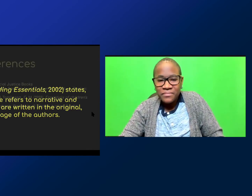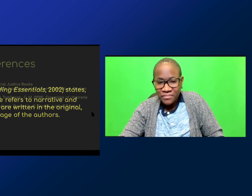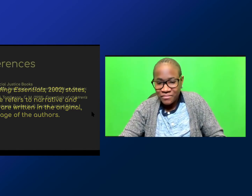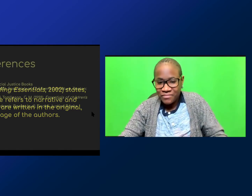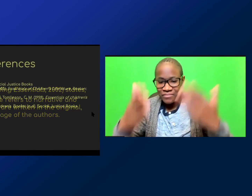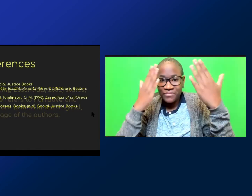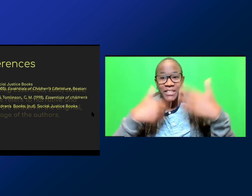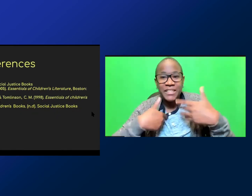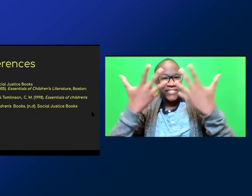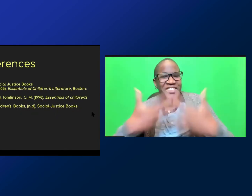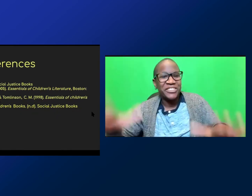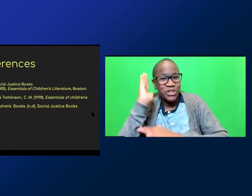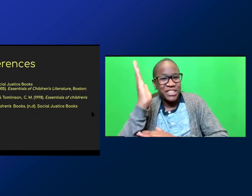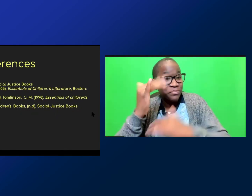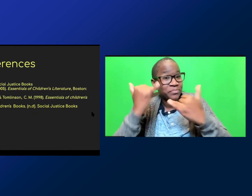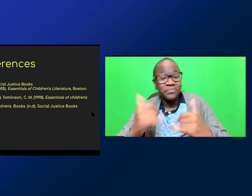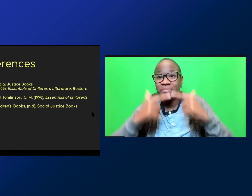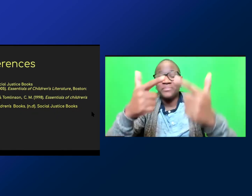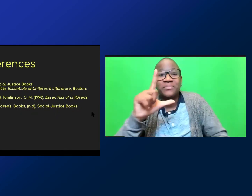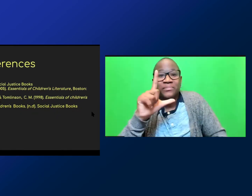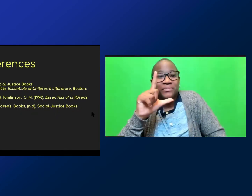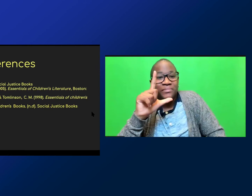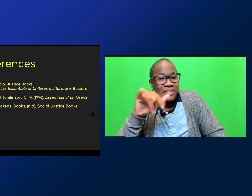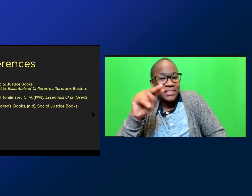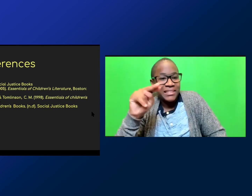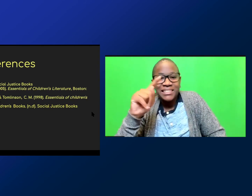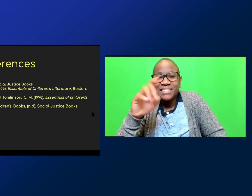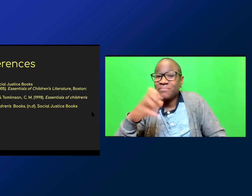that i didn't know before so that is the end of my presentation and i'll toss it back to lynn